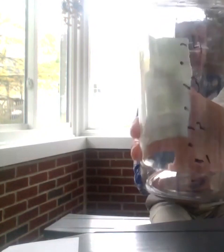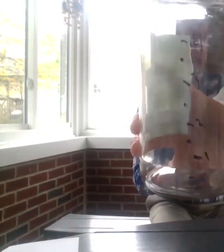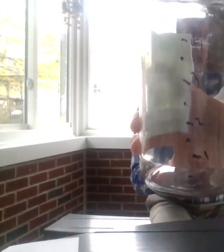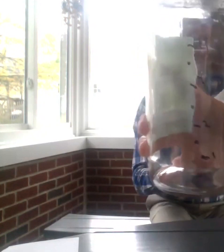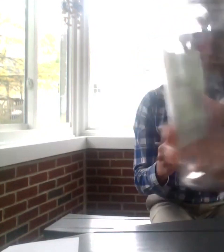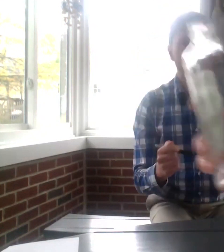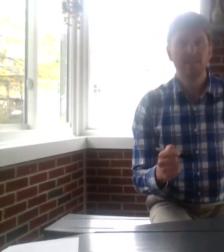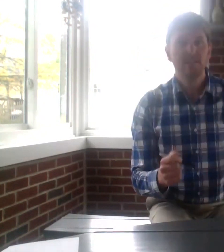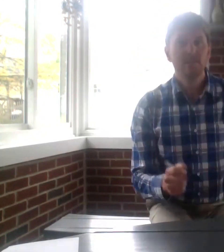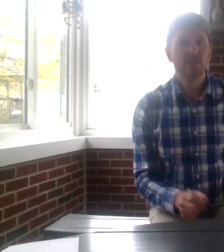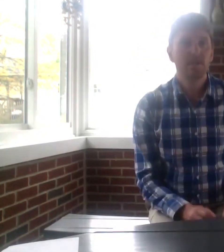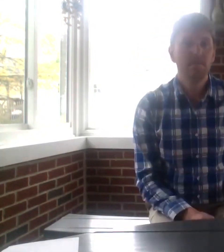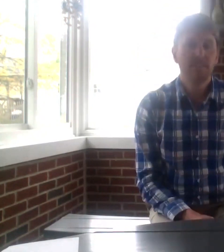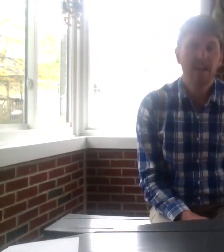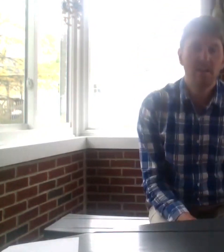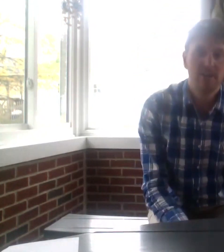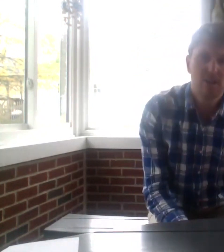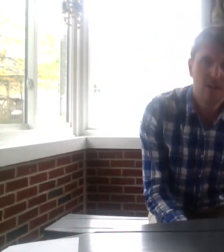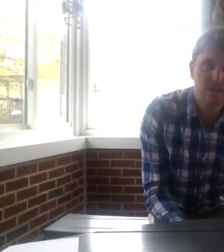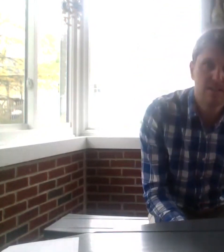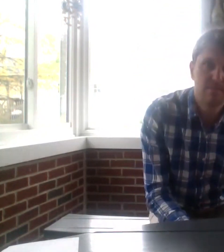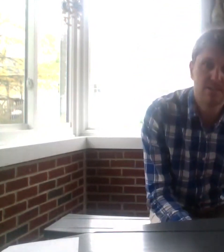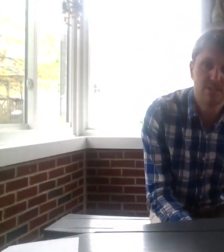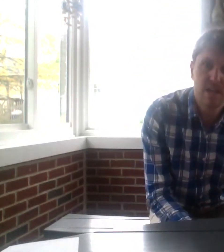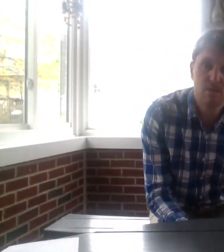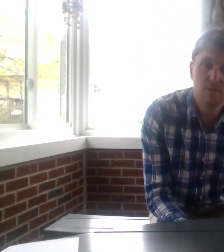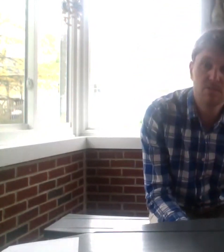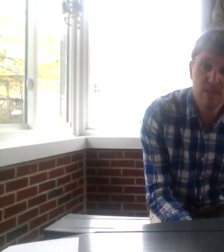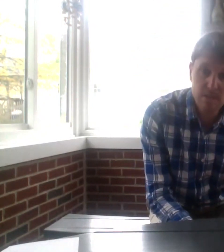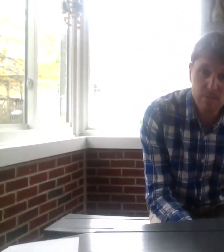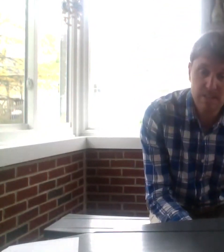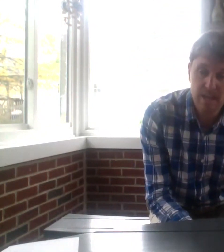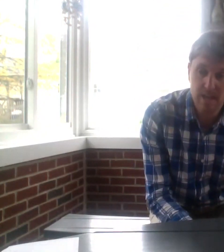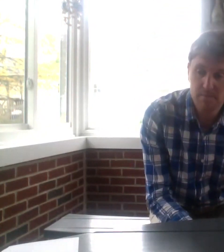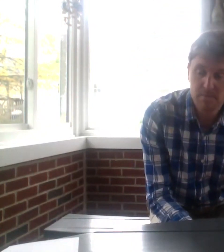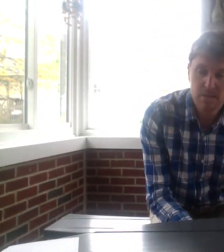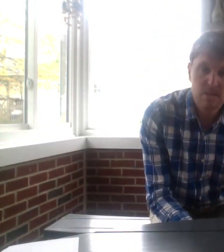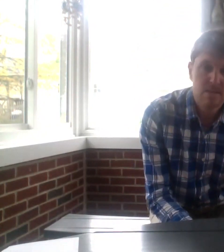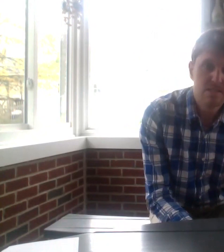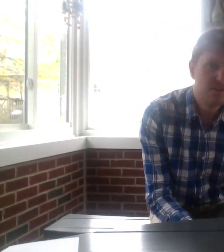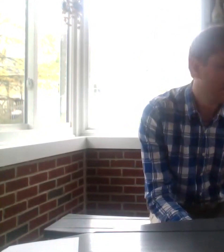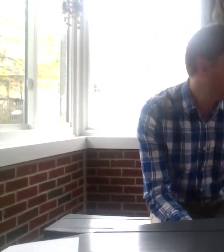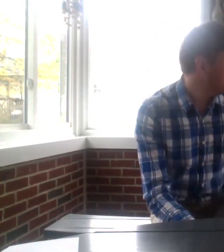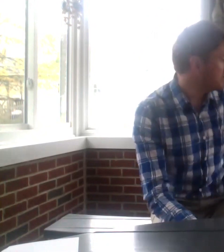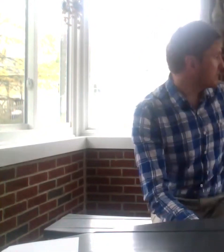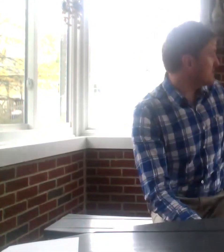So girls, can you say bye. It's time to go. Thank you for watching Learn At Home with VIA.